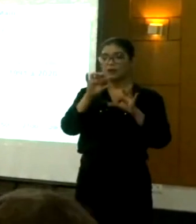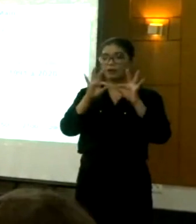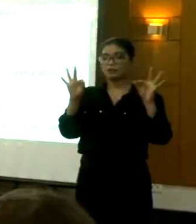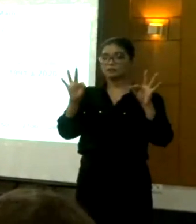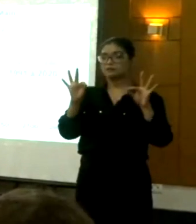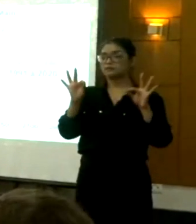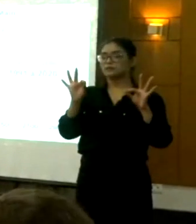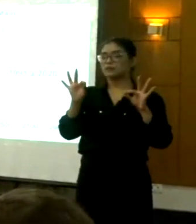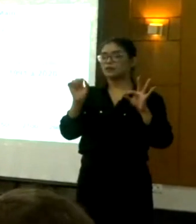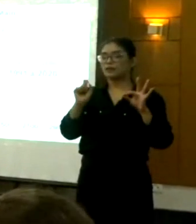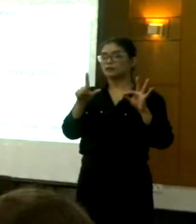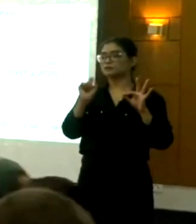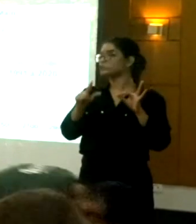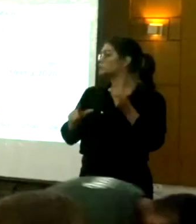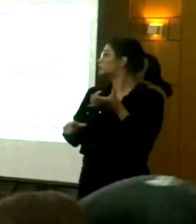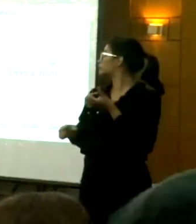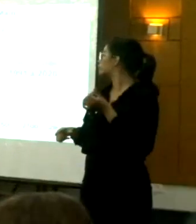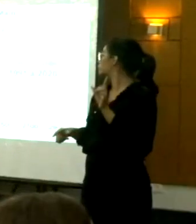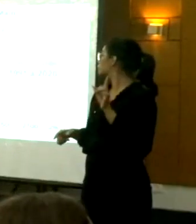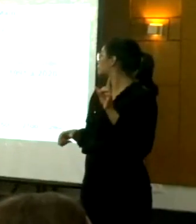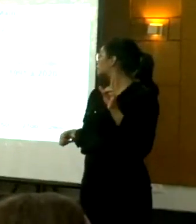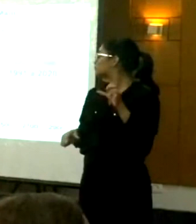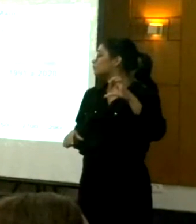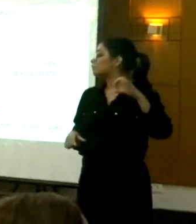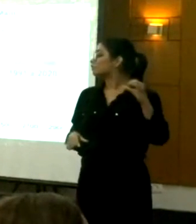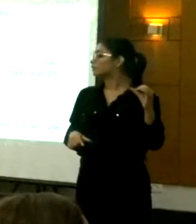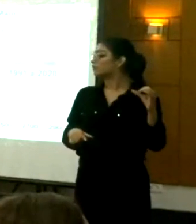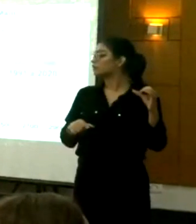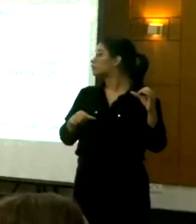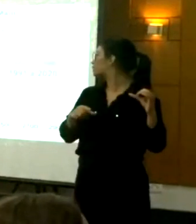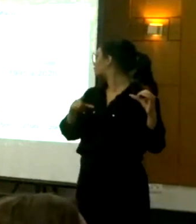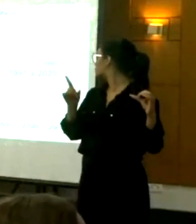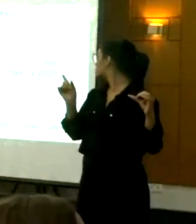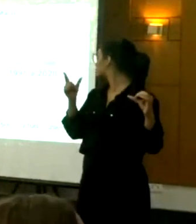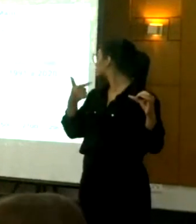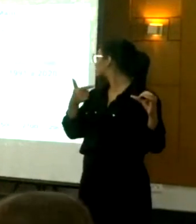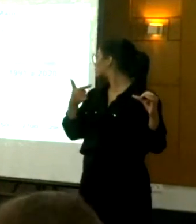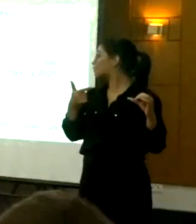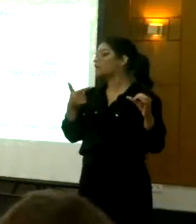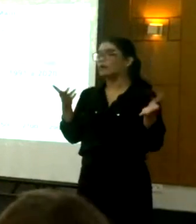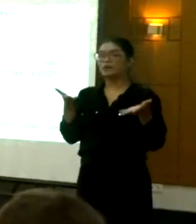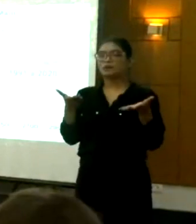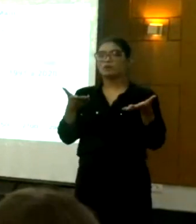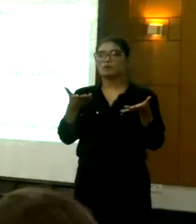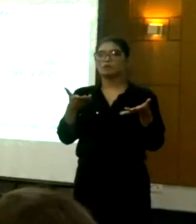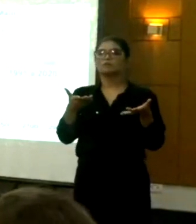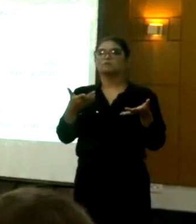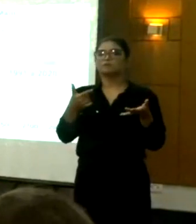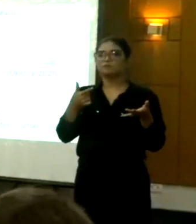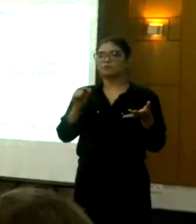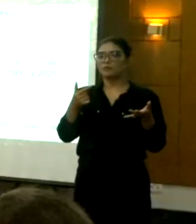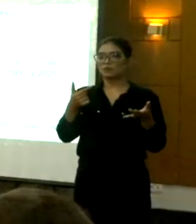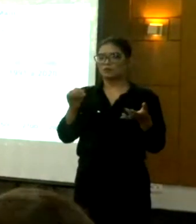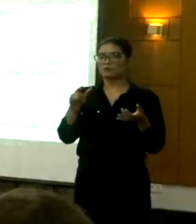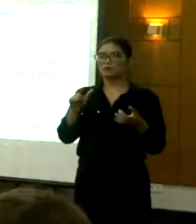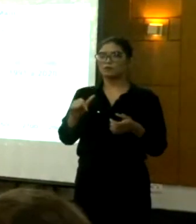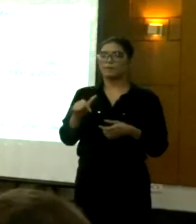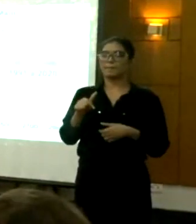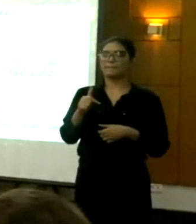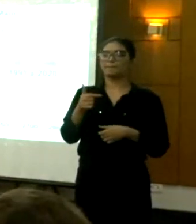and this more purple line is ninety-one two thousand and twenty so the current climate is purple past climate is blue